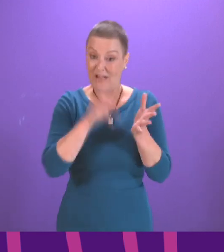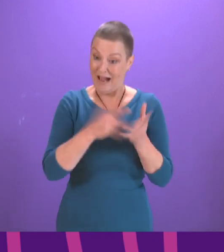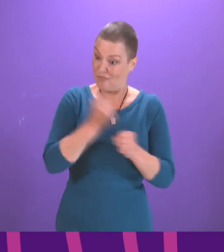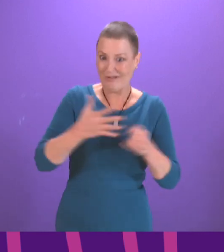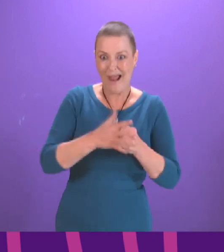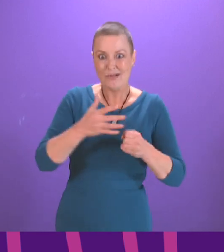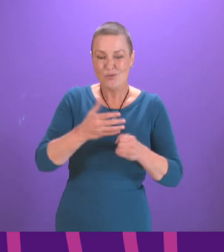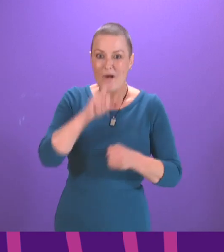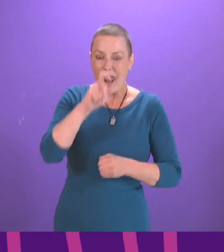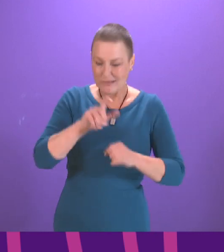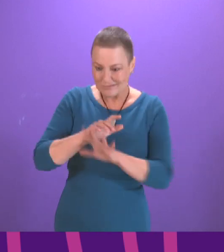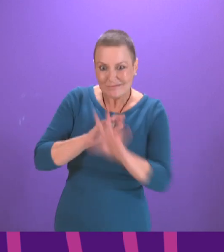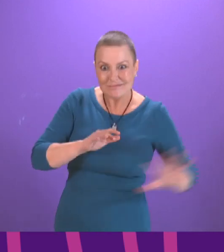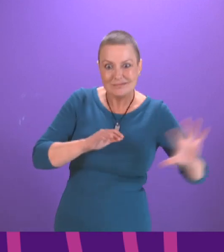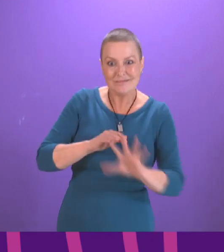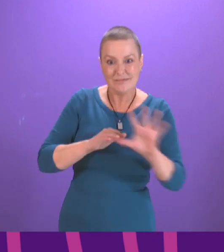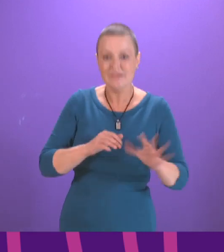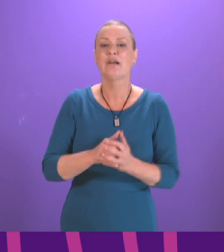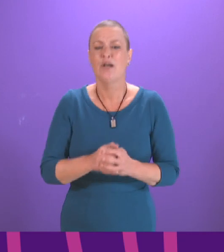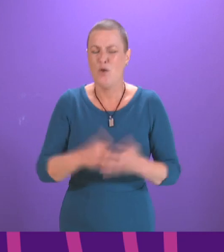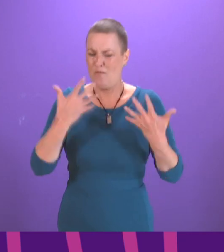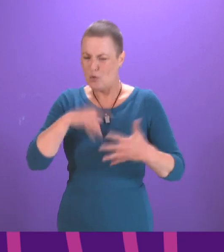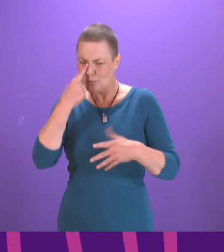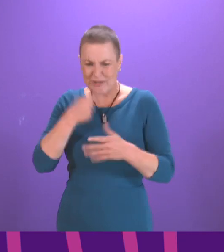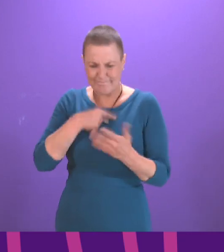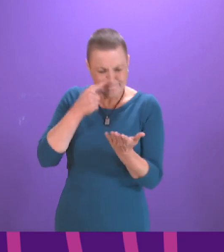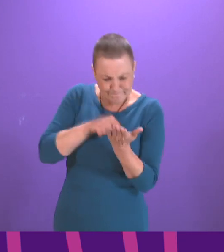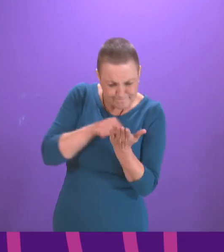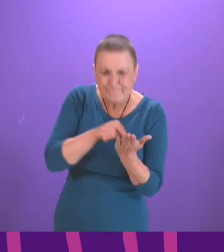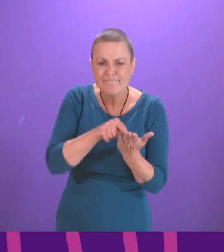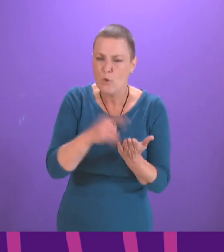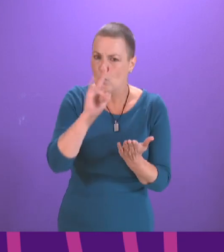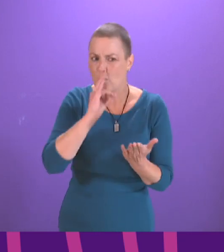the impact of travel from nearby areas with a higher prevalence of Covid. As a result,